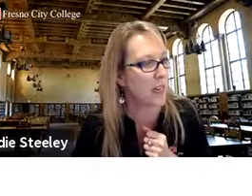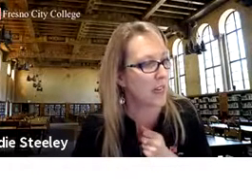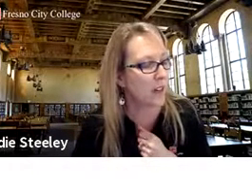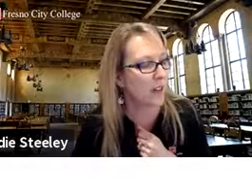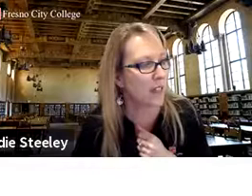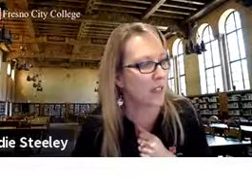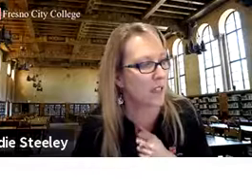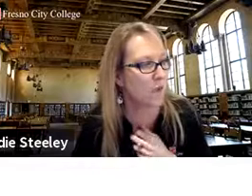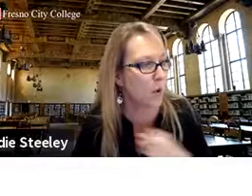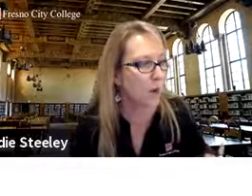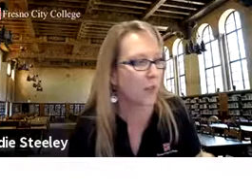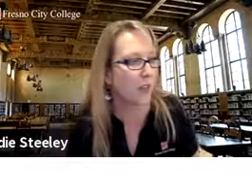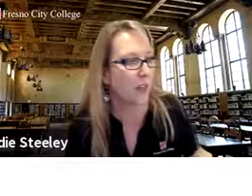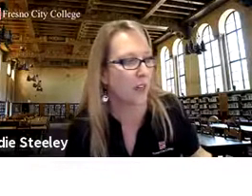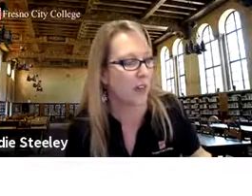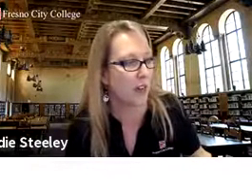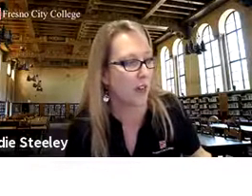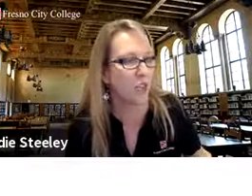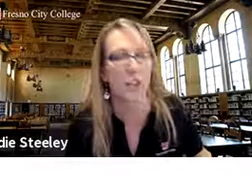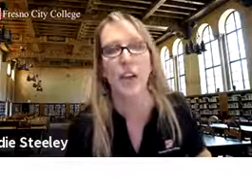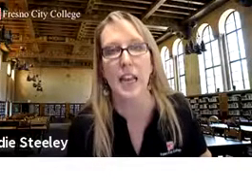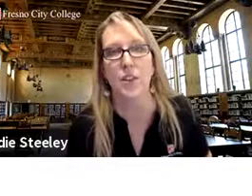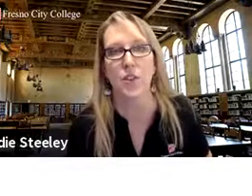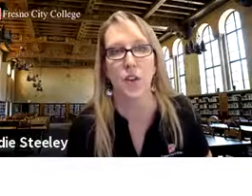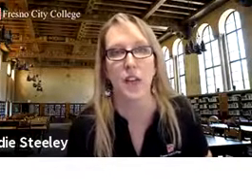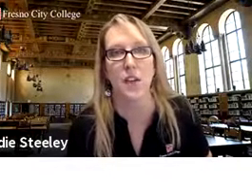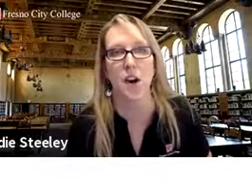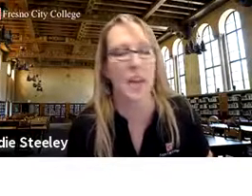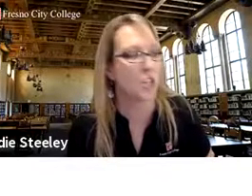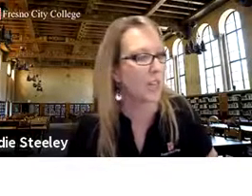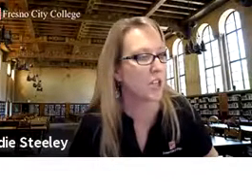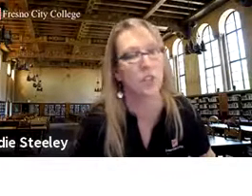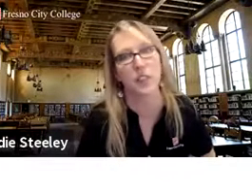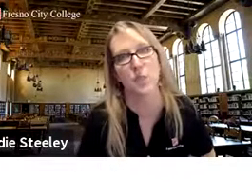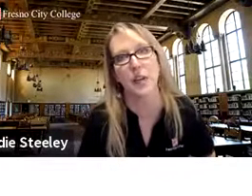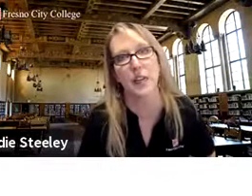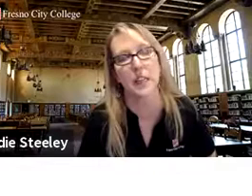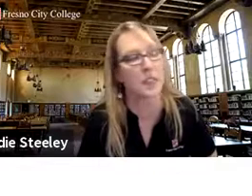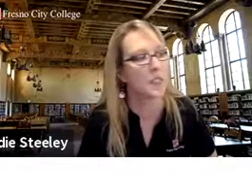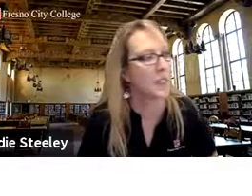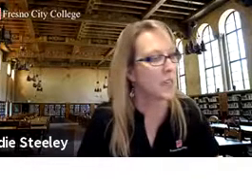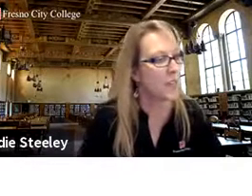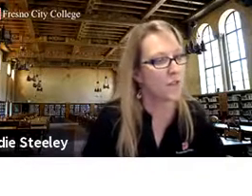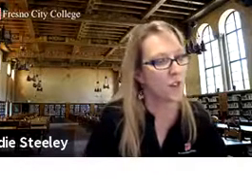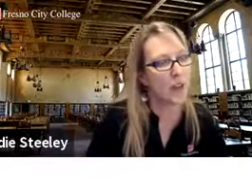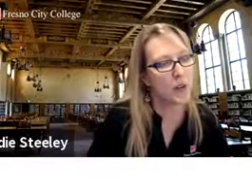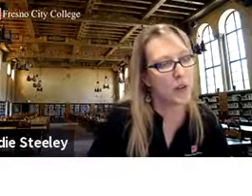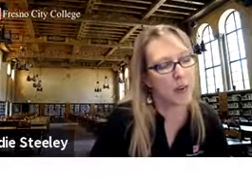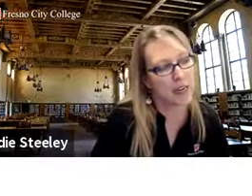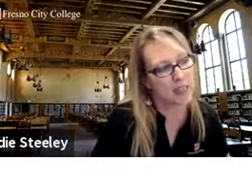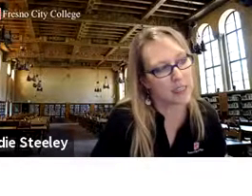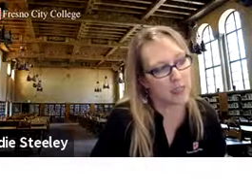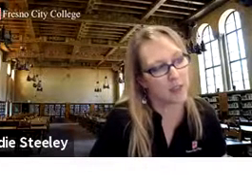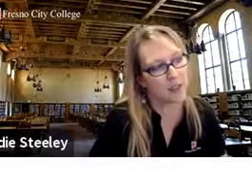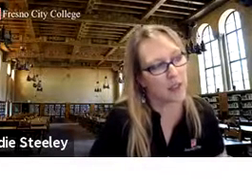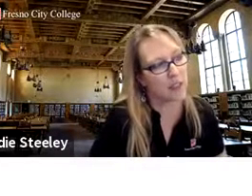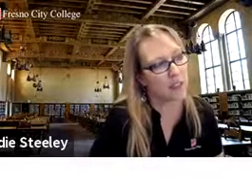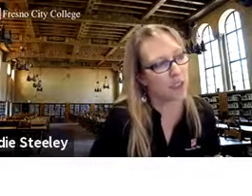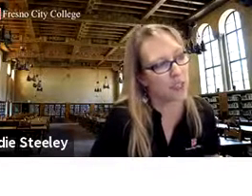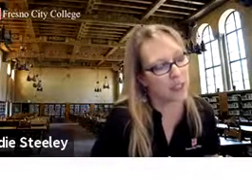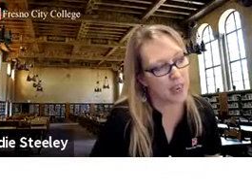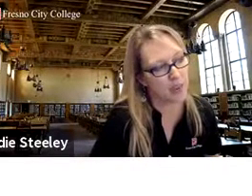here is for both the instructor and the student, our educational experience, and for equity mindedness in looking at that